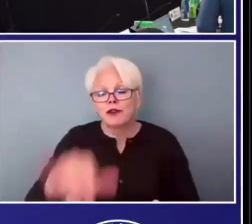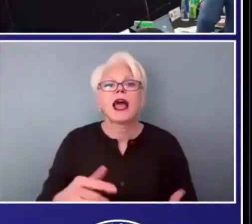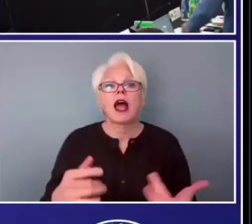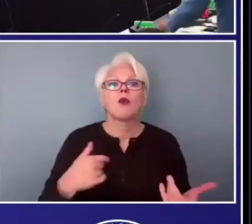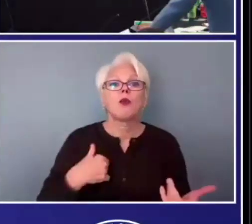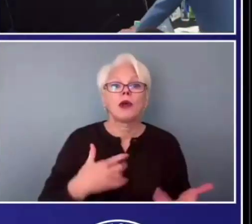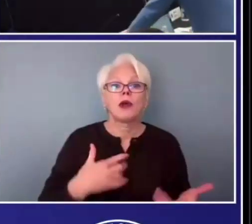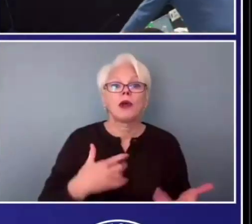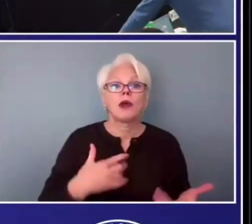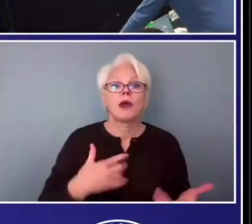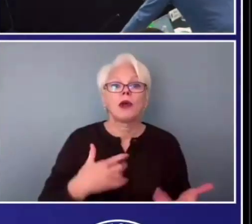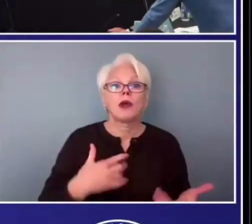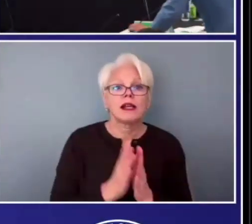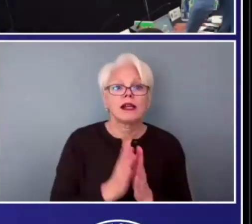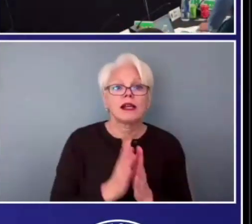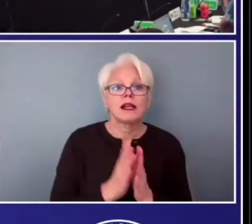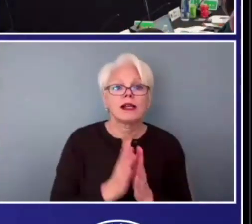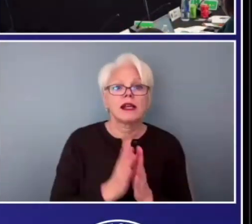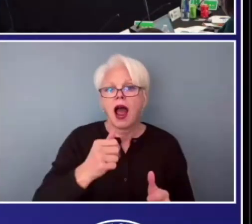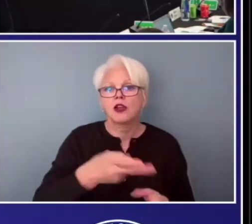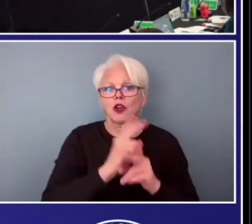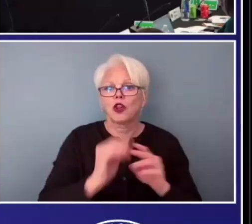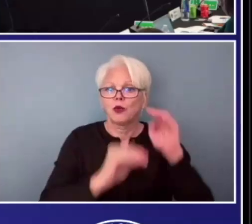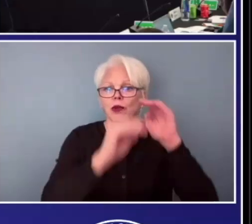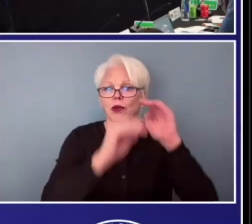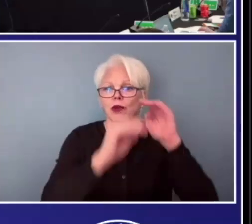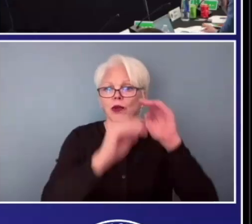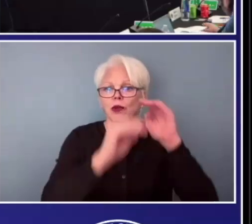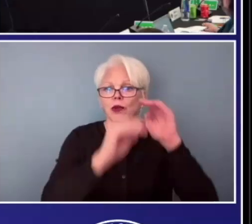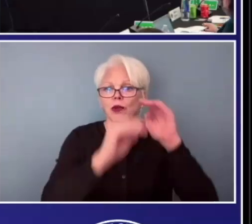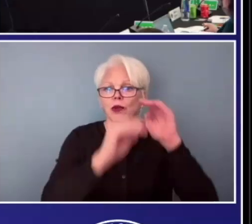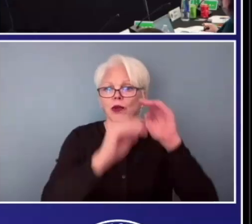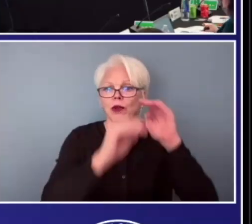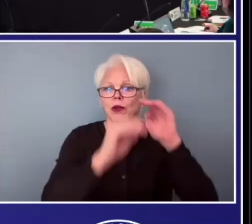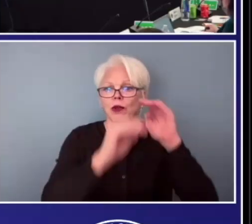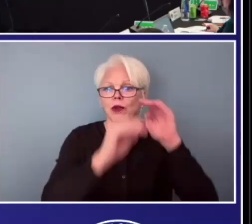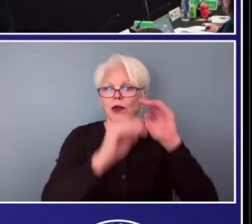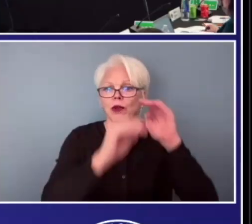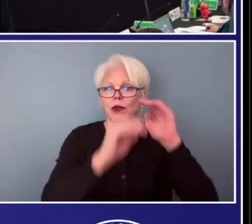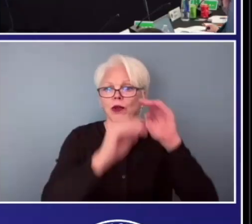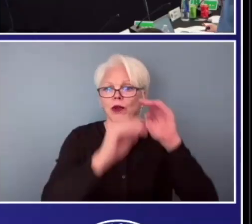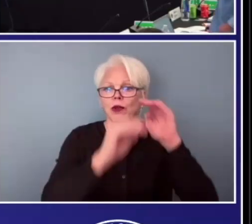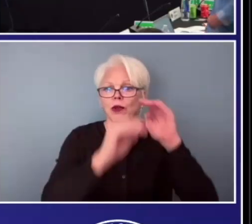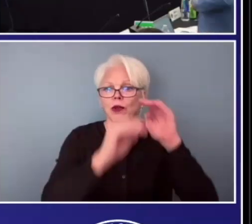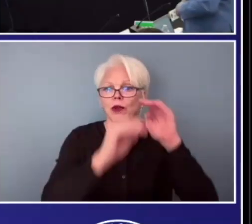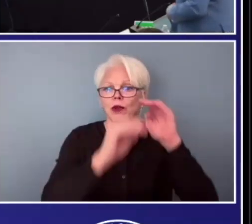from Masters in teaching to Masters in sociology to MBAs to pilots to nurse practitioners.